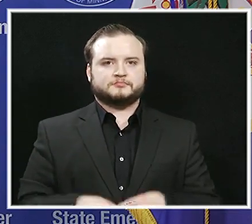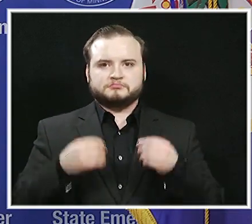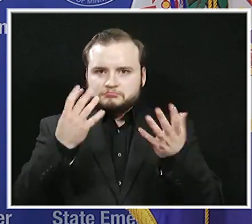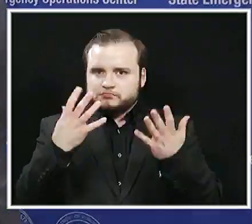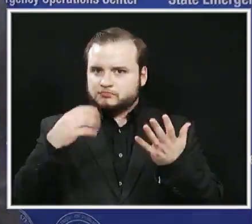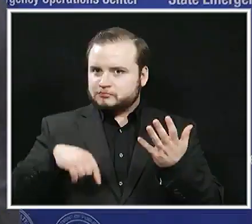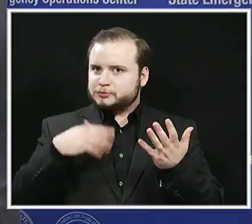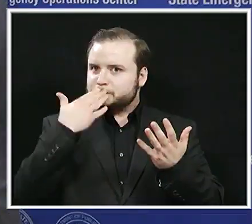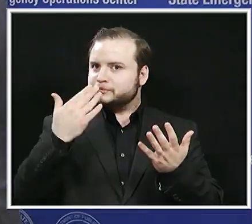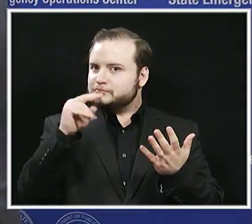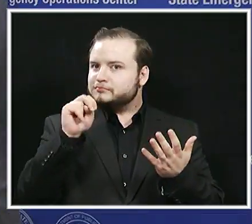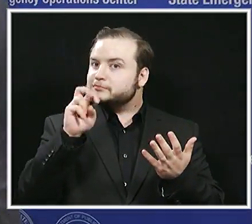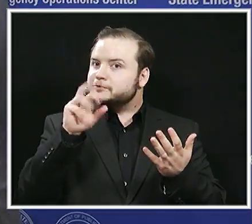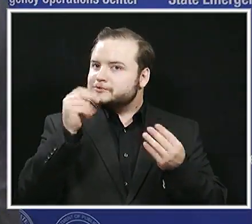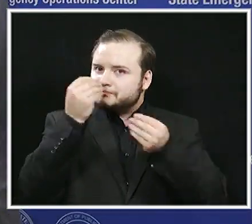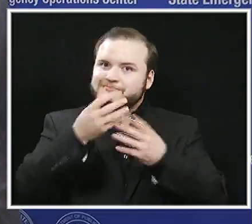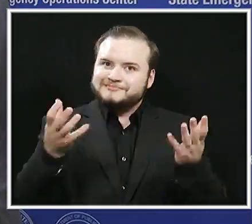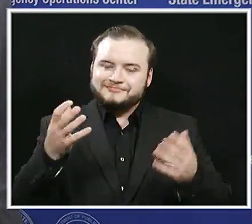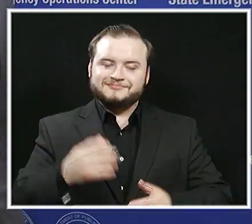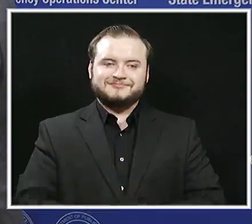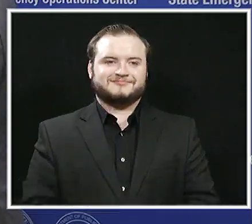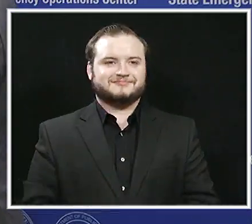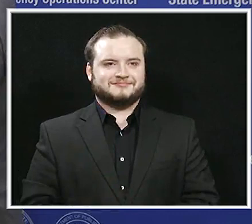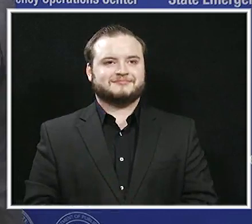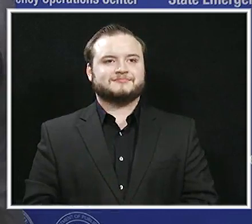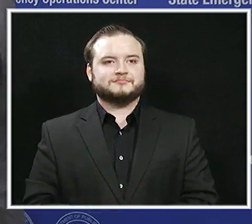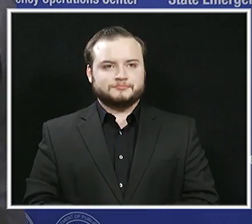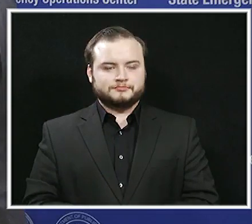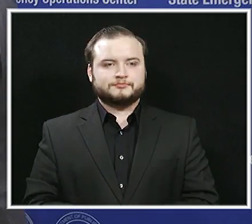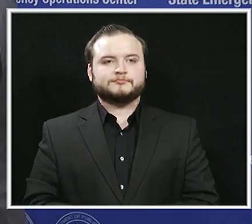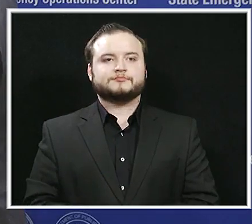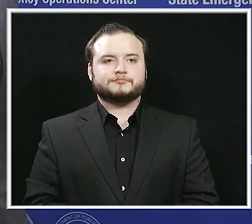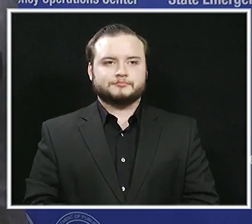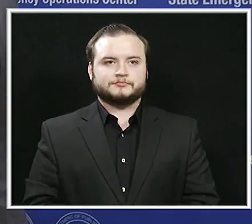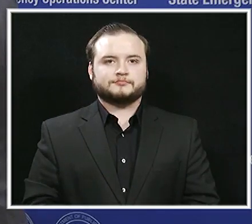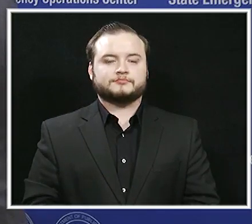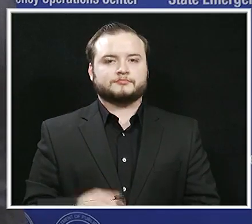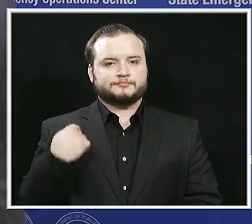to make sure that those systems work. And this is a good development we'll continue having